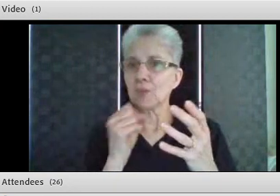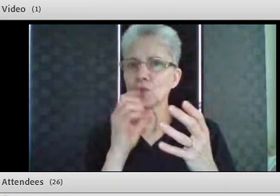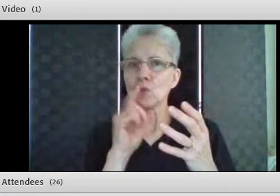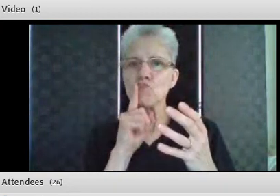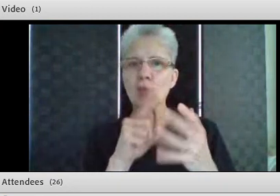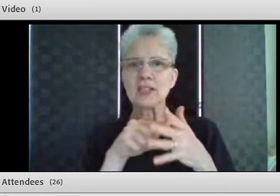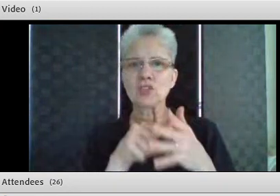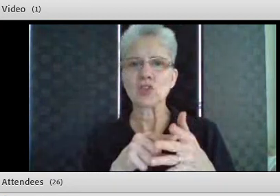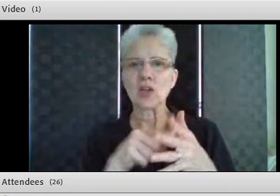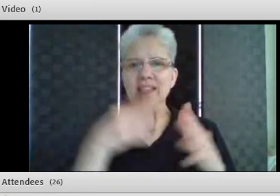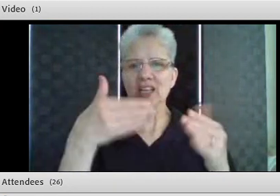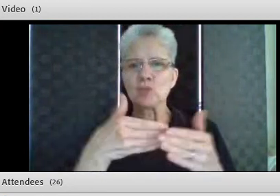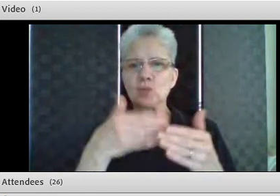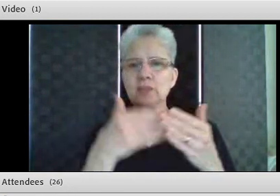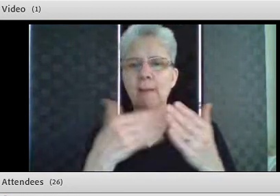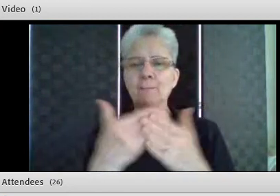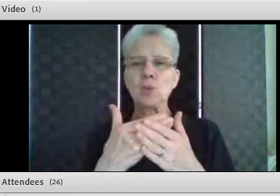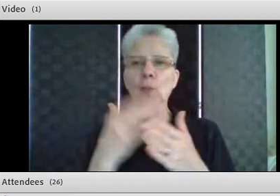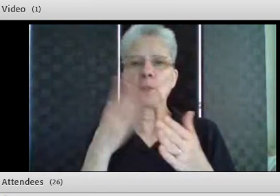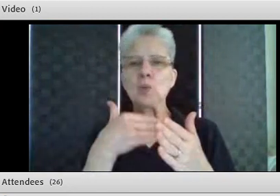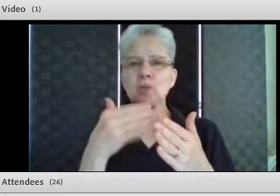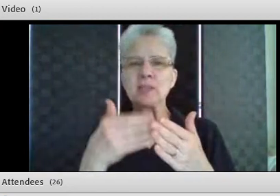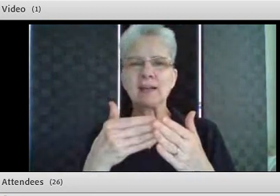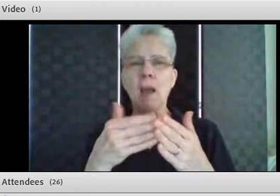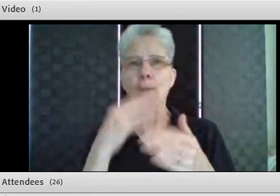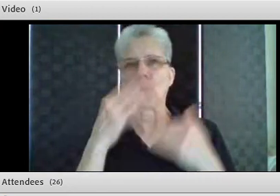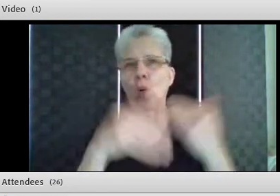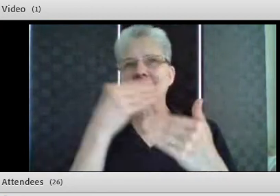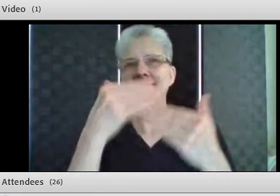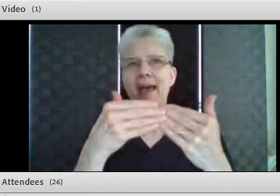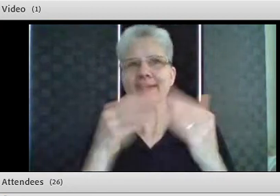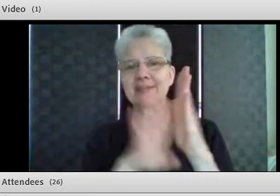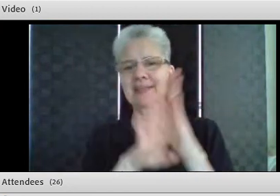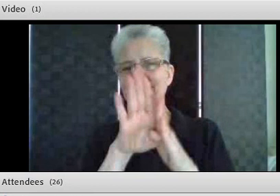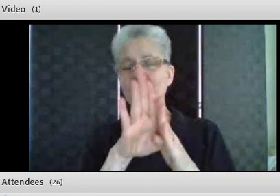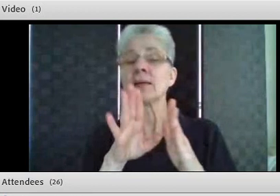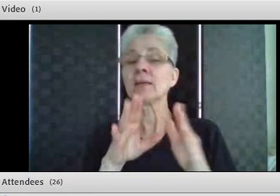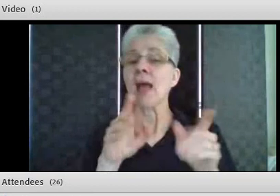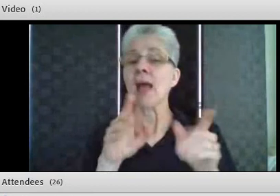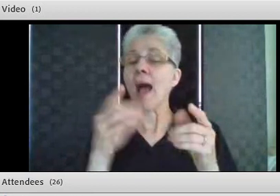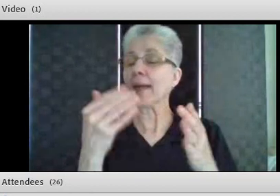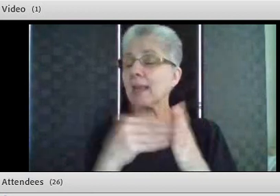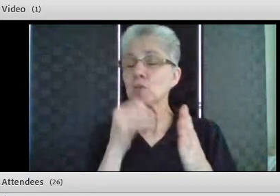and look to see how that changes what you're going for, so it really starts to introduce them